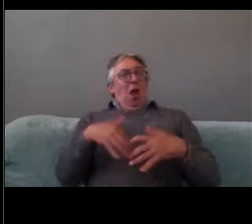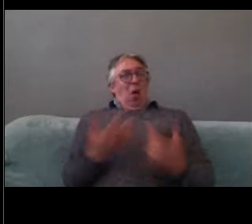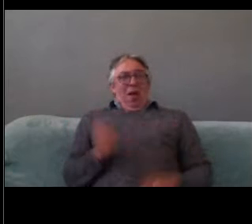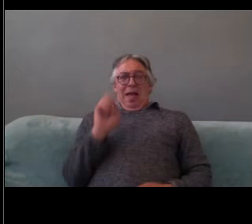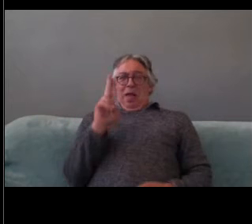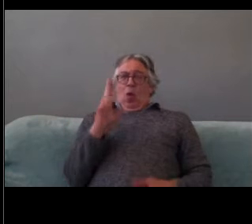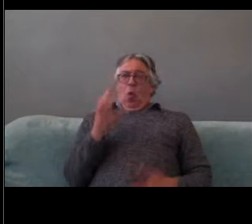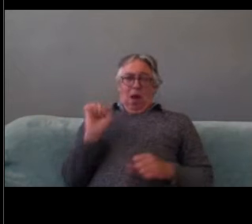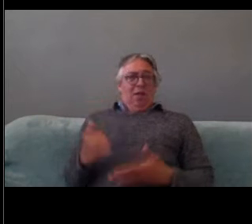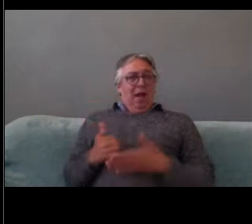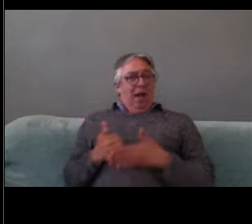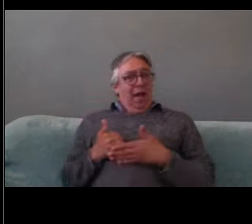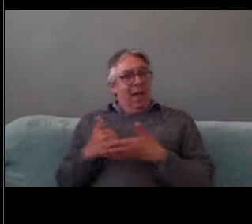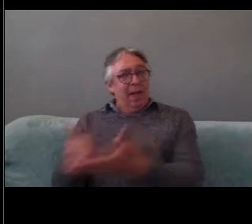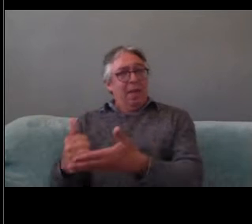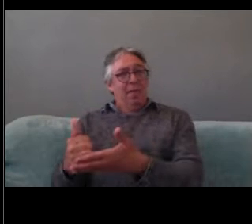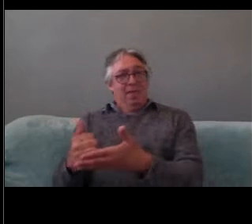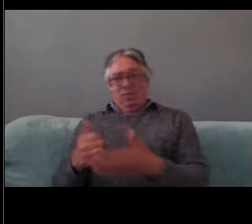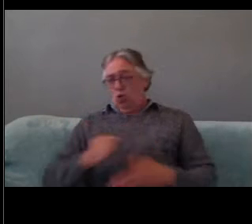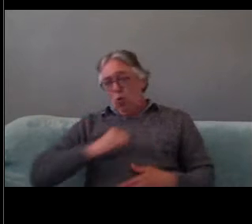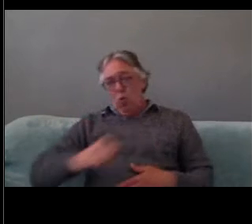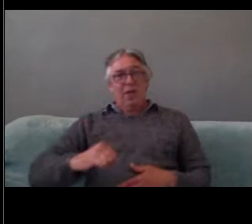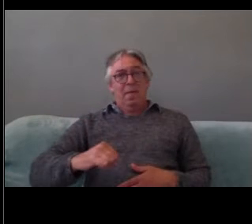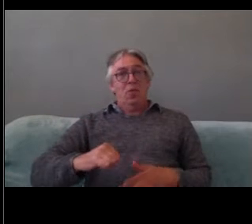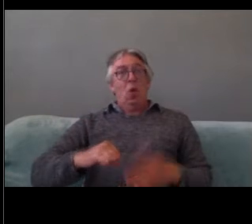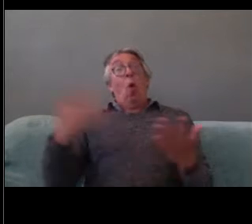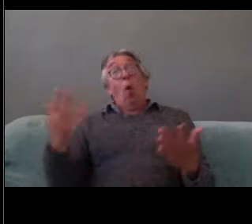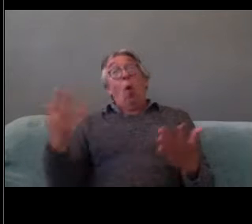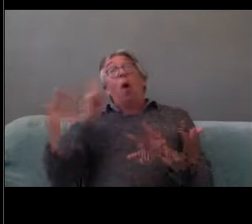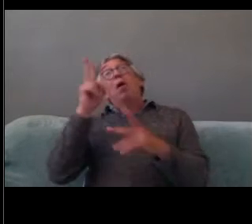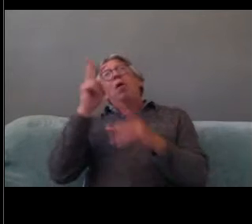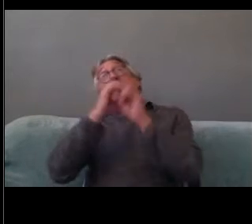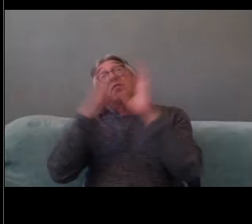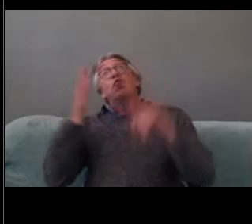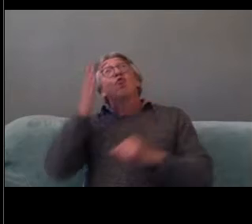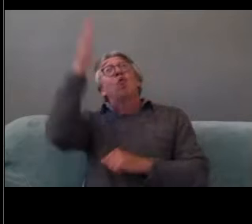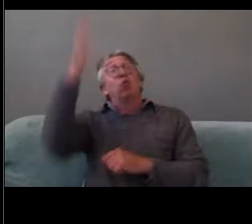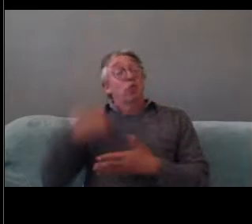What is our perspective for the future for these elderly care homes?